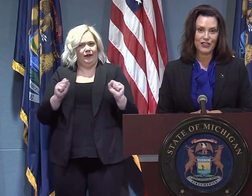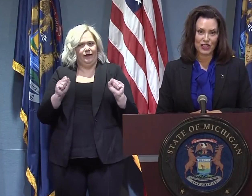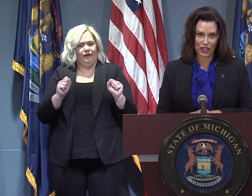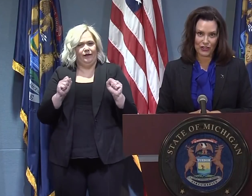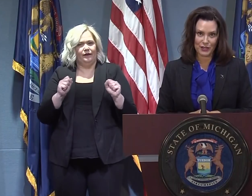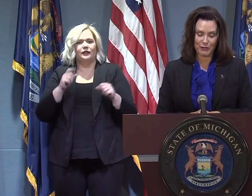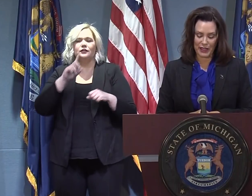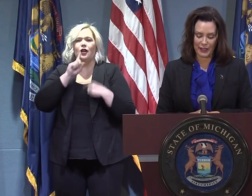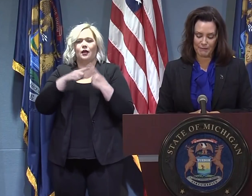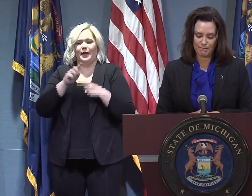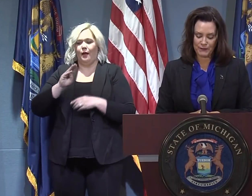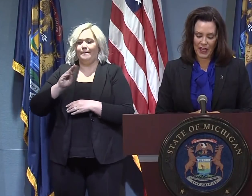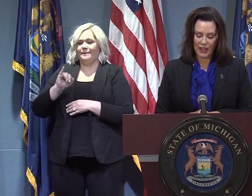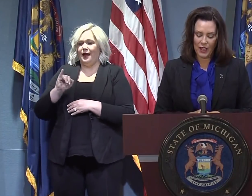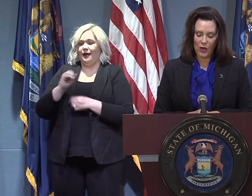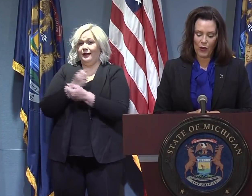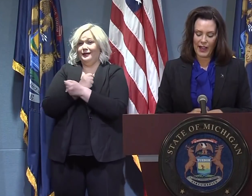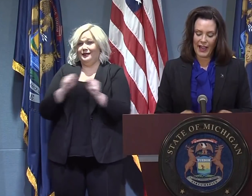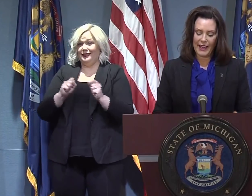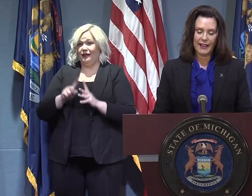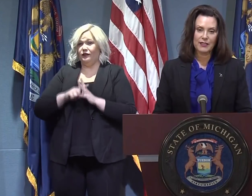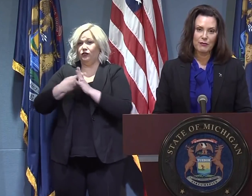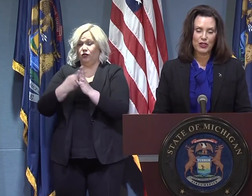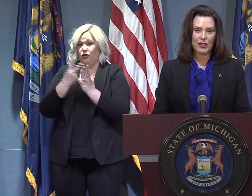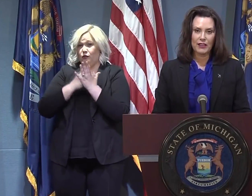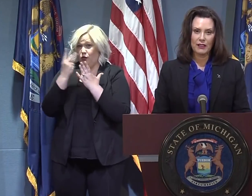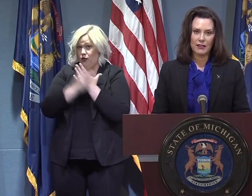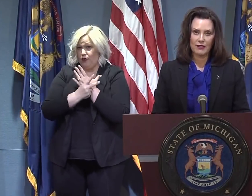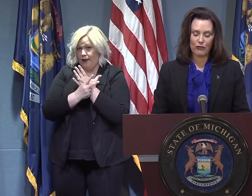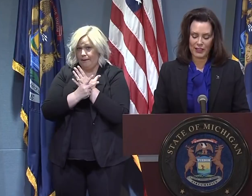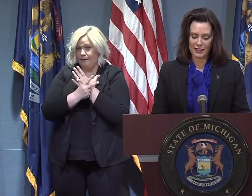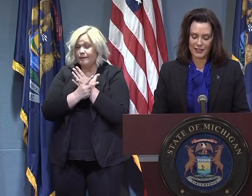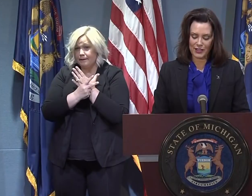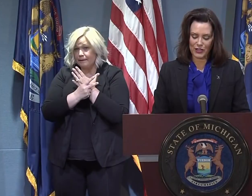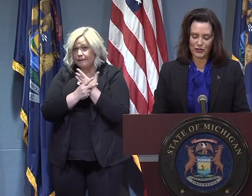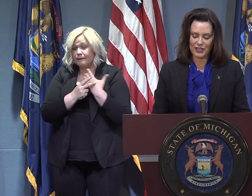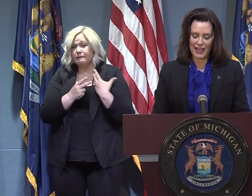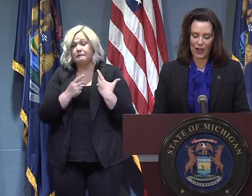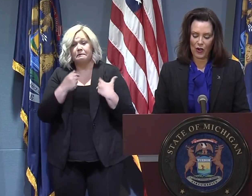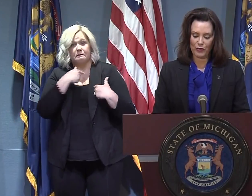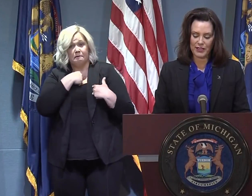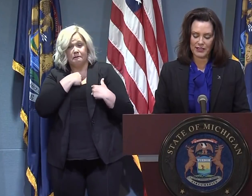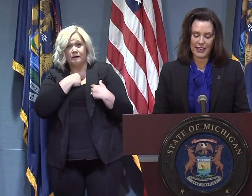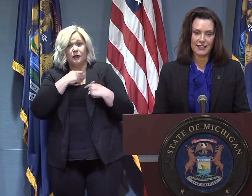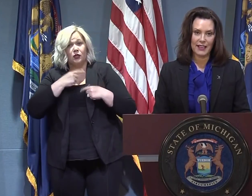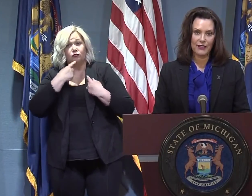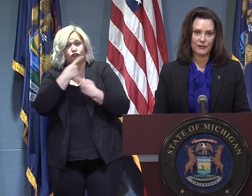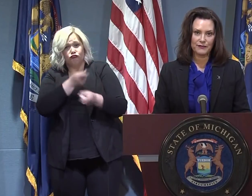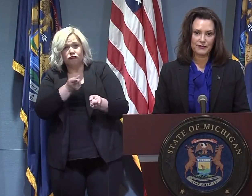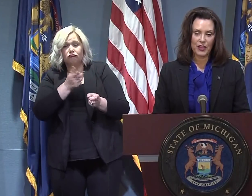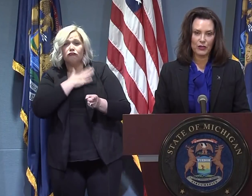MICHIGAN'S ECONOMY SAFELY. I WANT TO TALK ABOUT THE MY SAFE START PLAN.